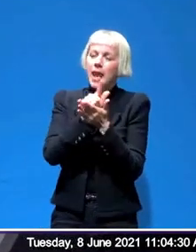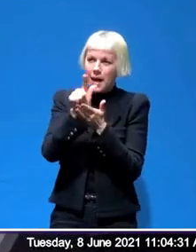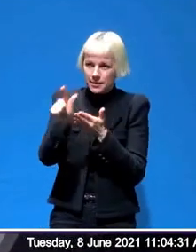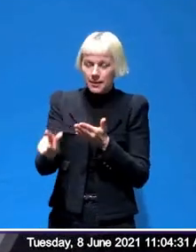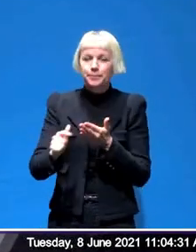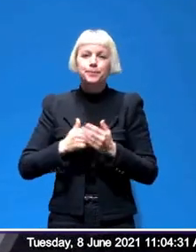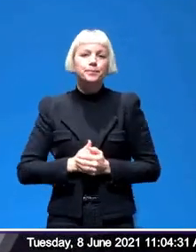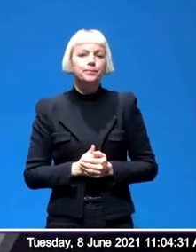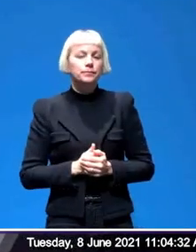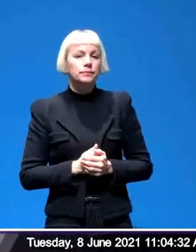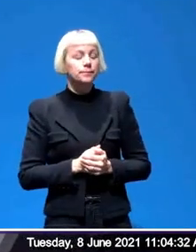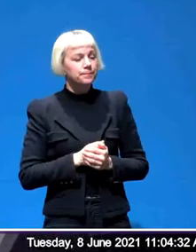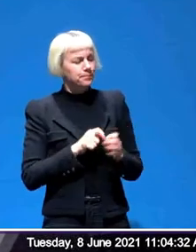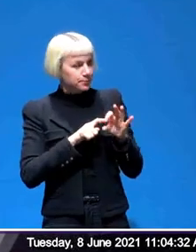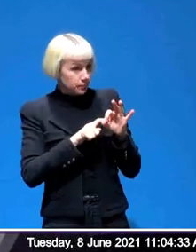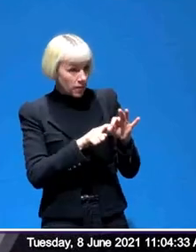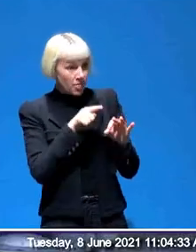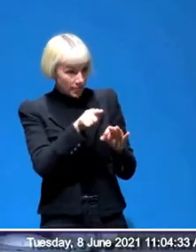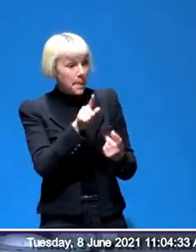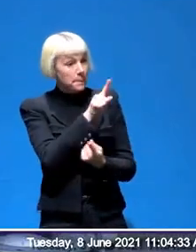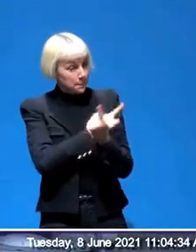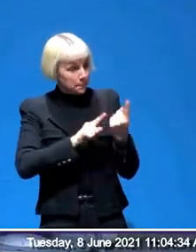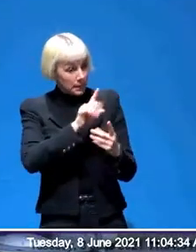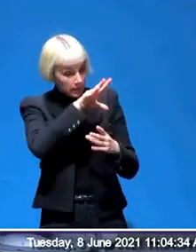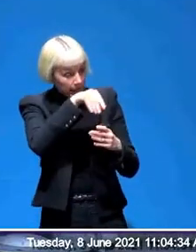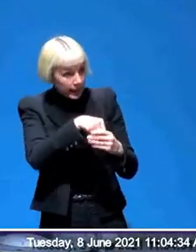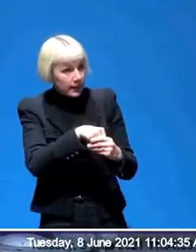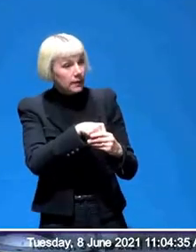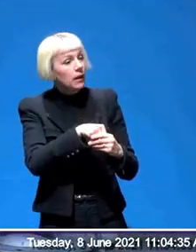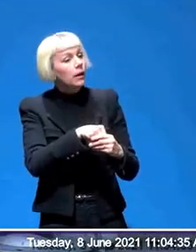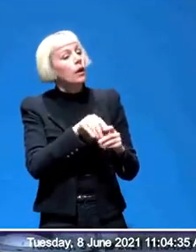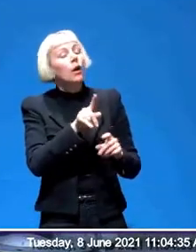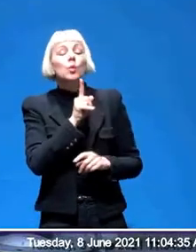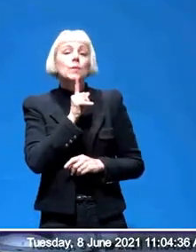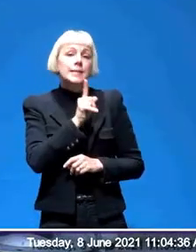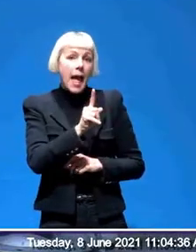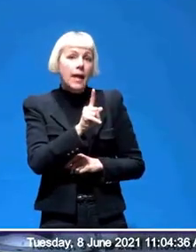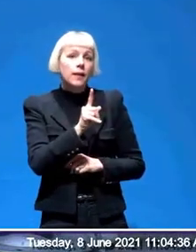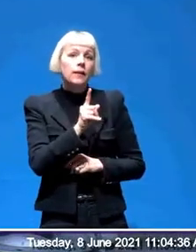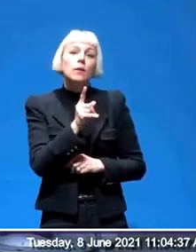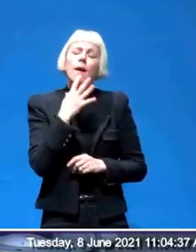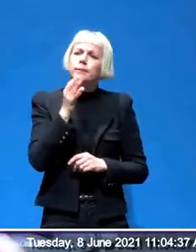So it was at that meeting that you say that you asked for a copy of the report? Yes.